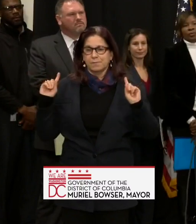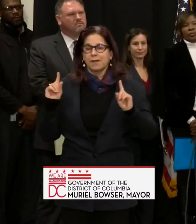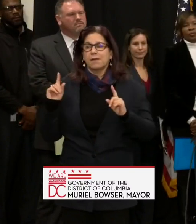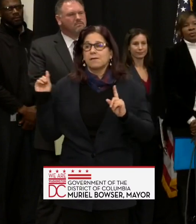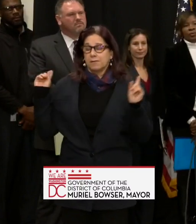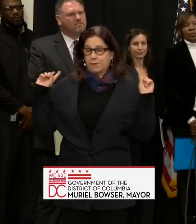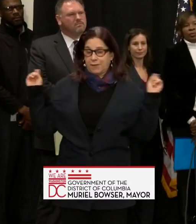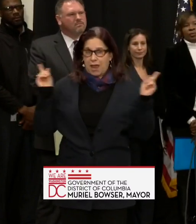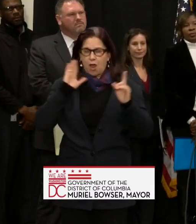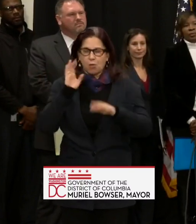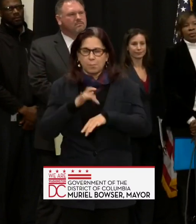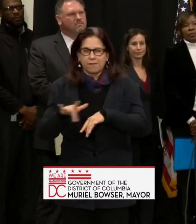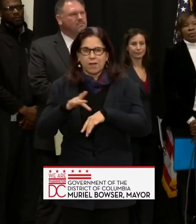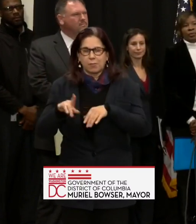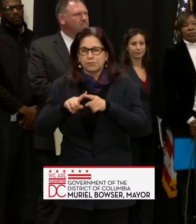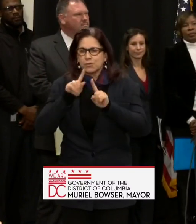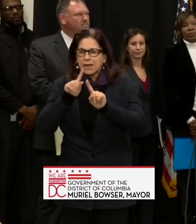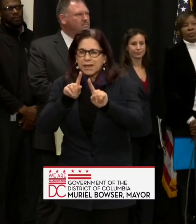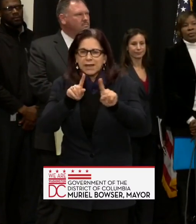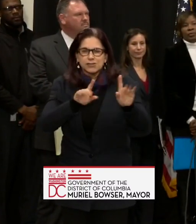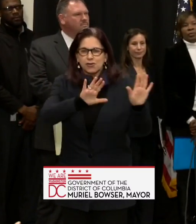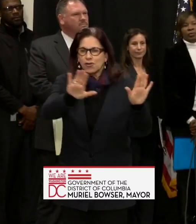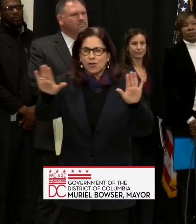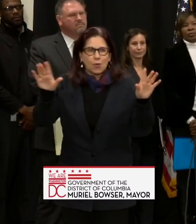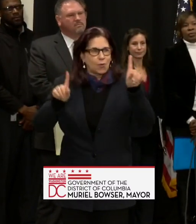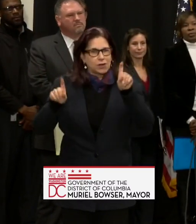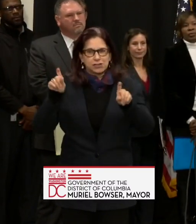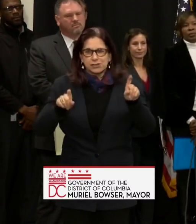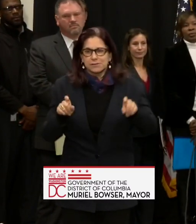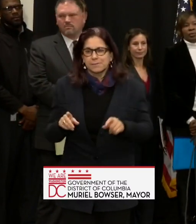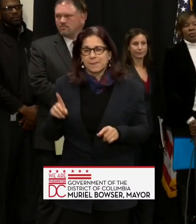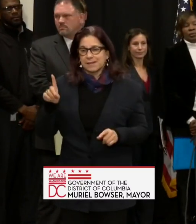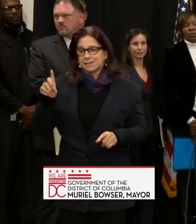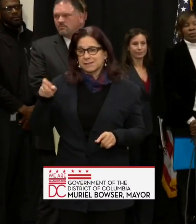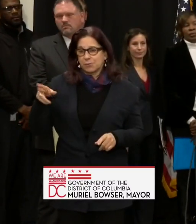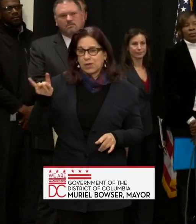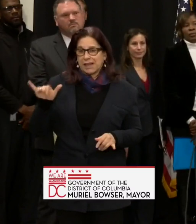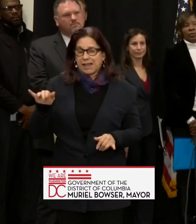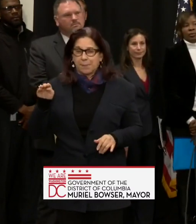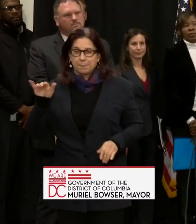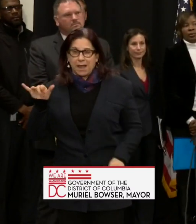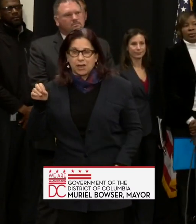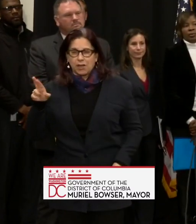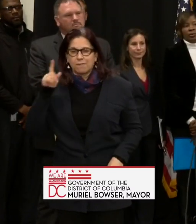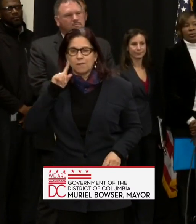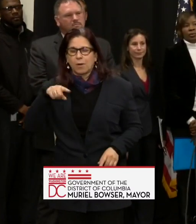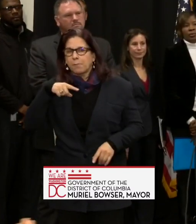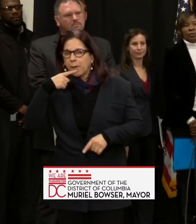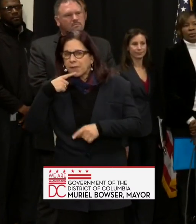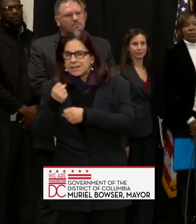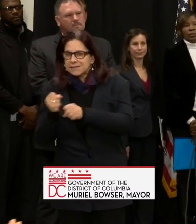THE DEPUTY MAYOR FOR PUBLIC SAFETY IN WASHINGTON, D.C., KEVIN DONAHUE. THE DISTRICT'S DIRECTOR OF